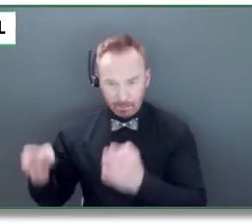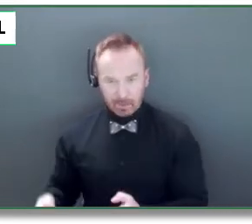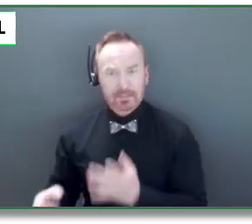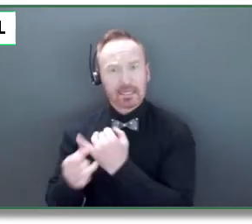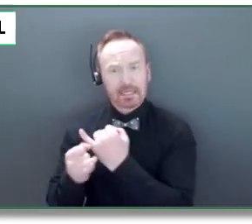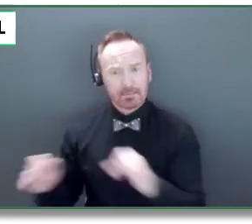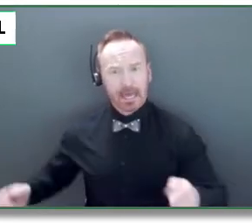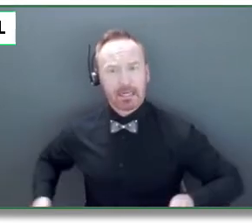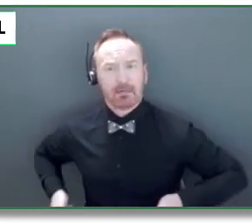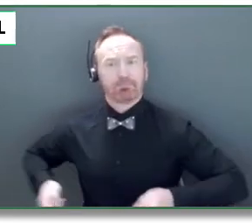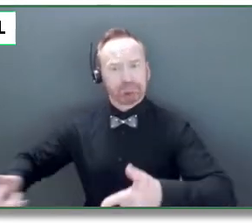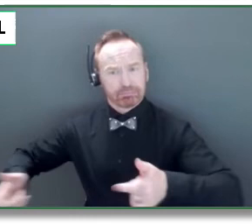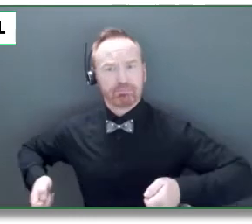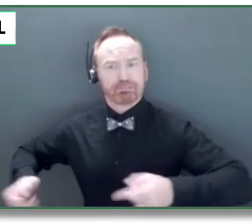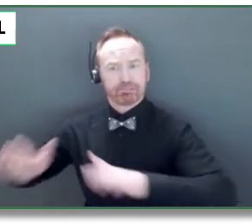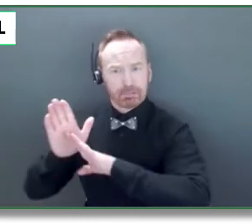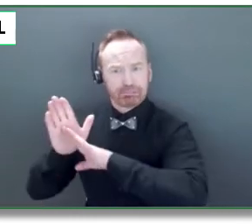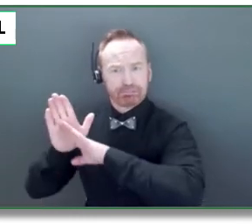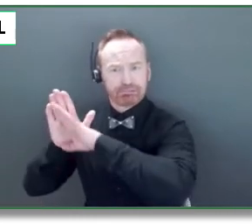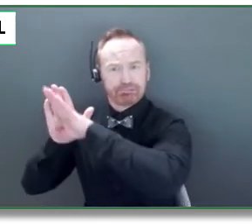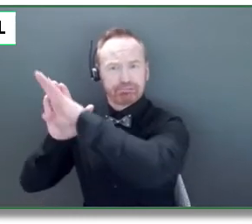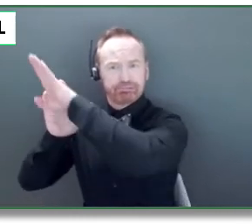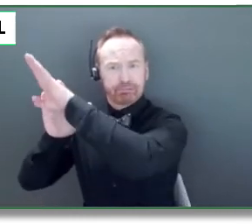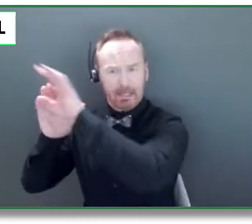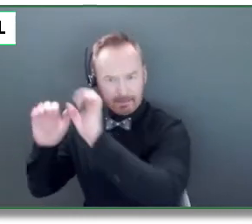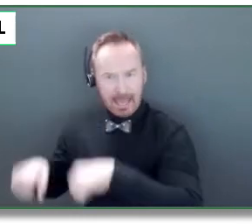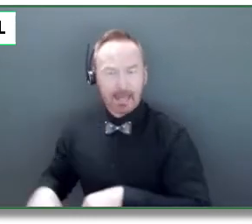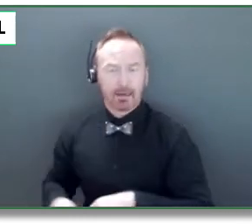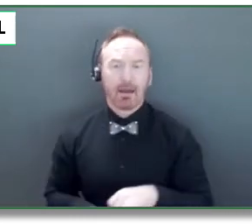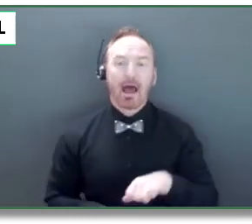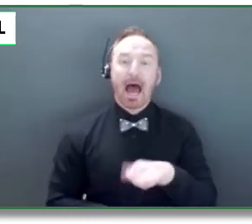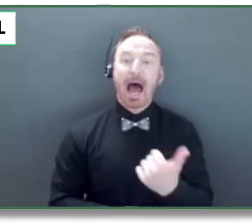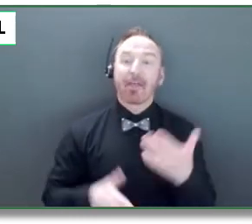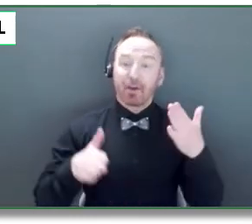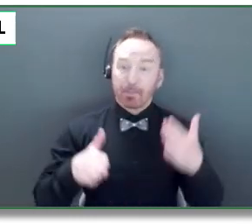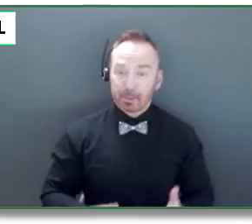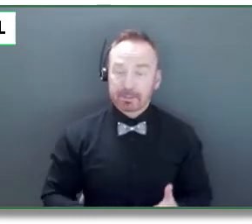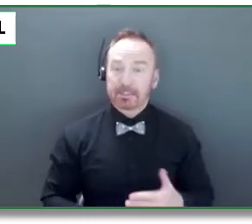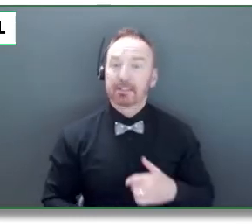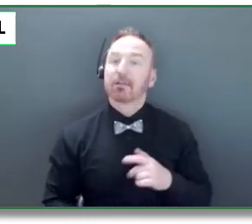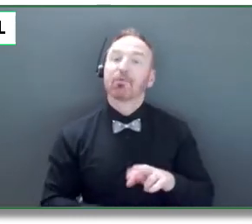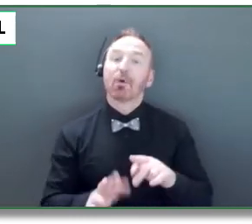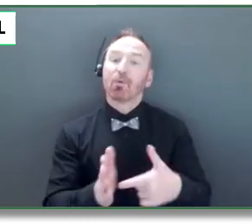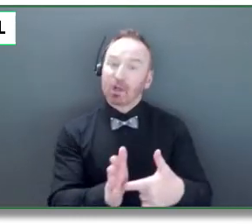keeping keep in mind that not one person is the same and